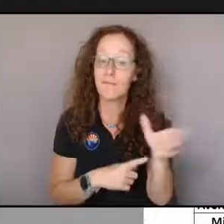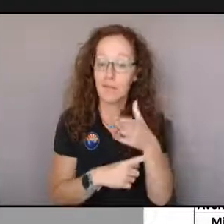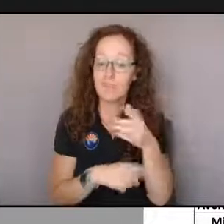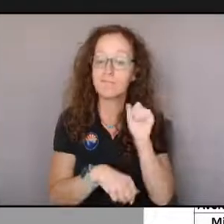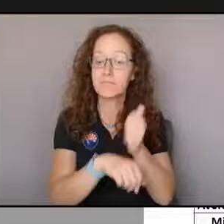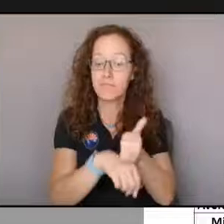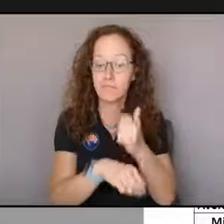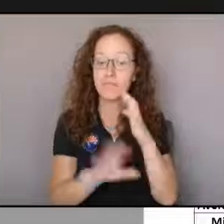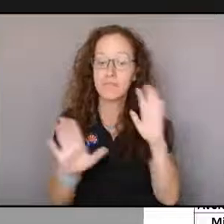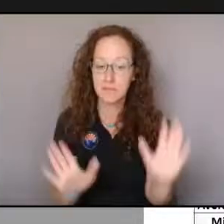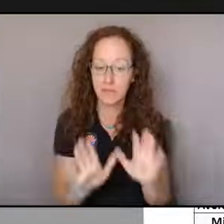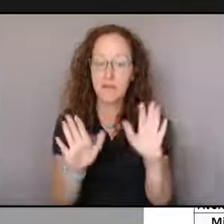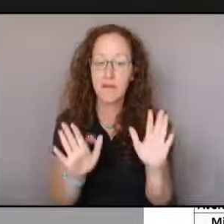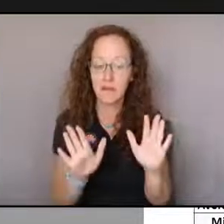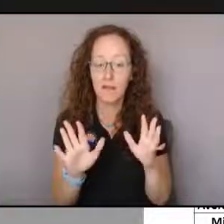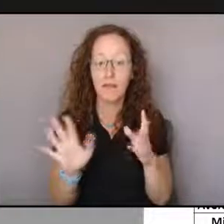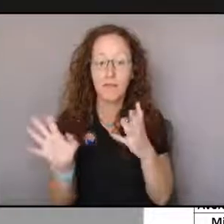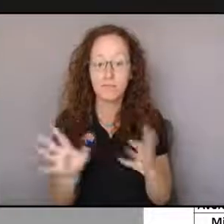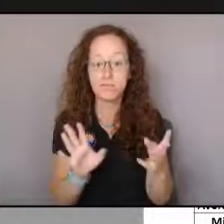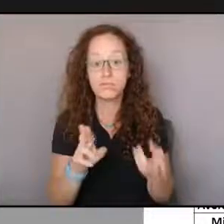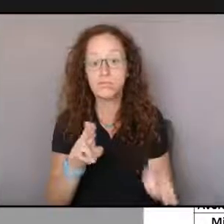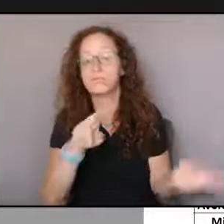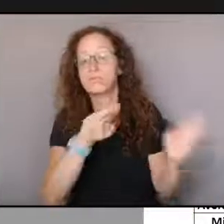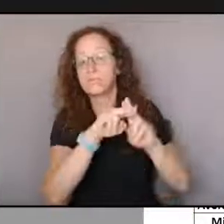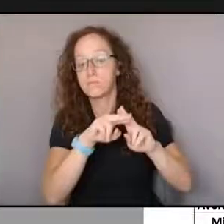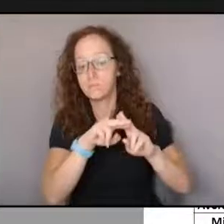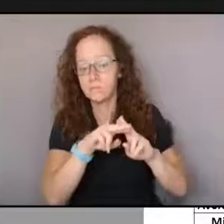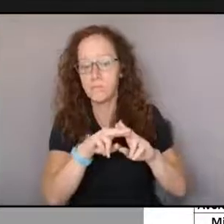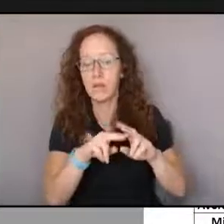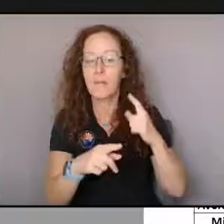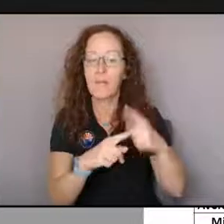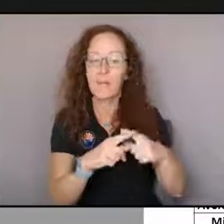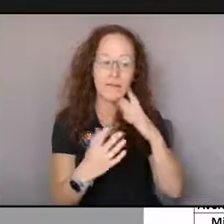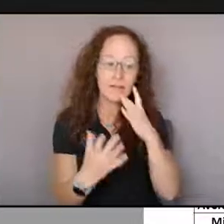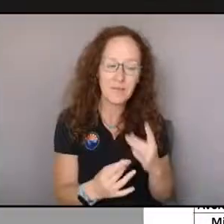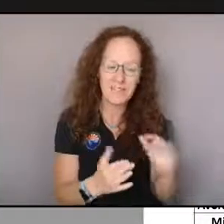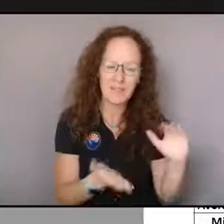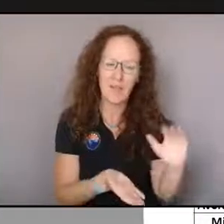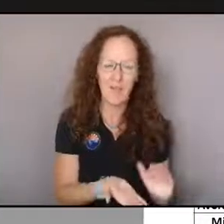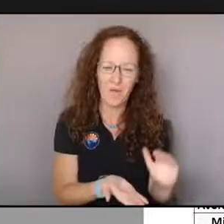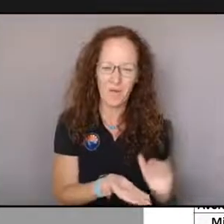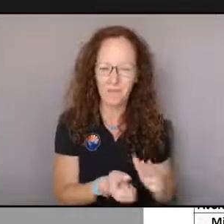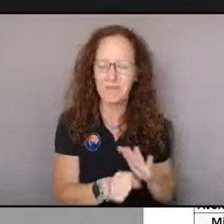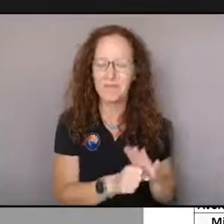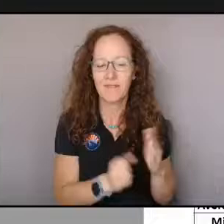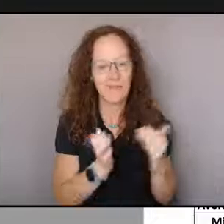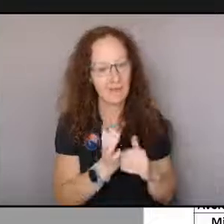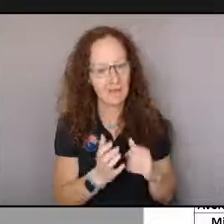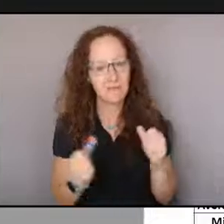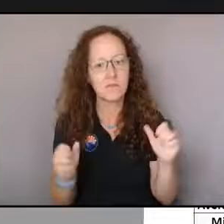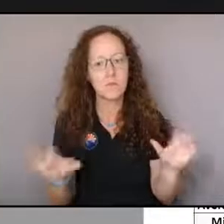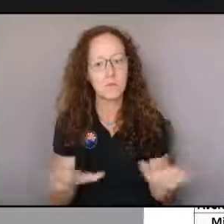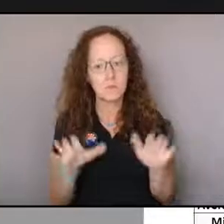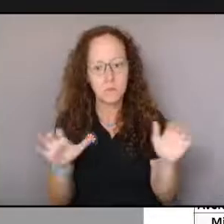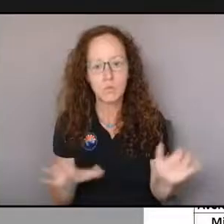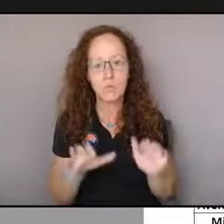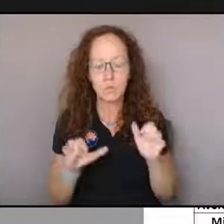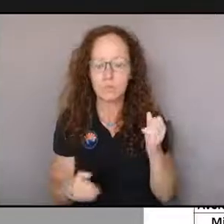RED FLAG FLYING FOR SUNDAY. SO THOSE HIGH WINDS WILL GET HIGHER AND HUMIDITY DOWN LOW ENOUGH THAT WE'LL CONTINUE TO SEE ACTIVITY.